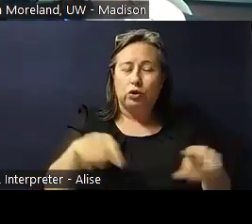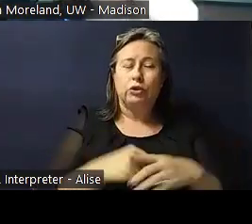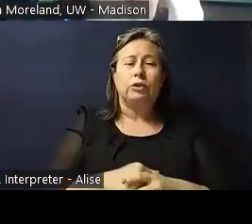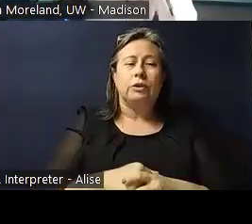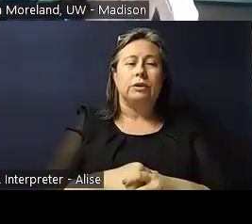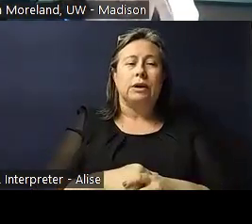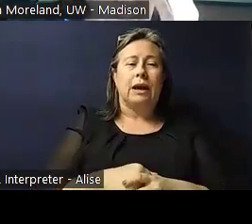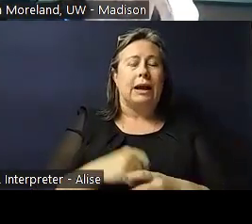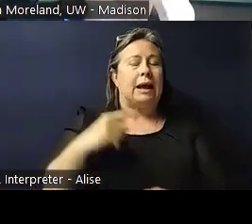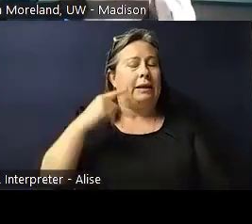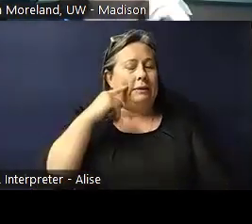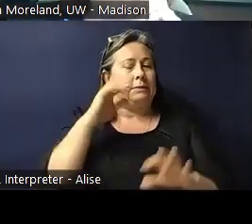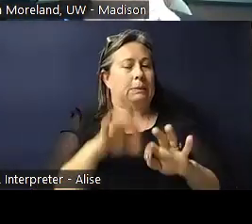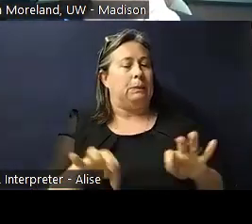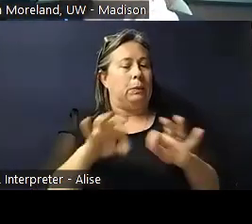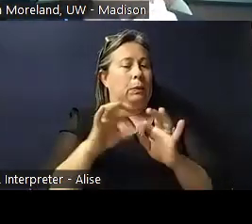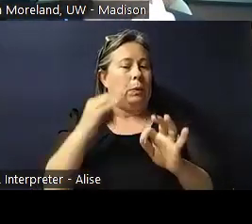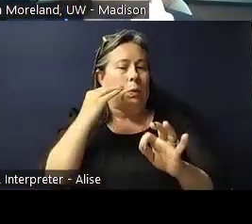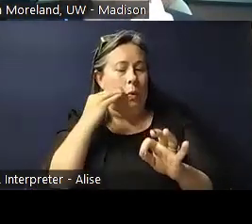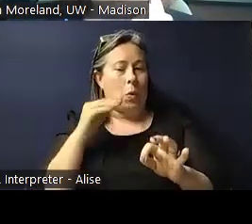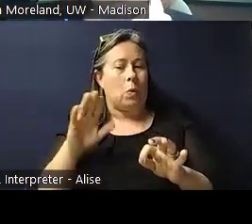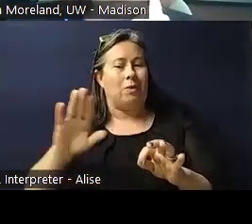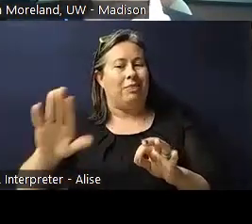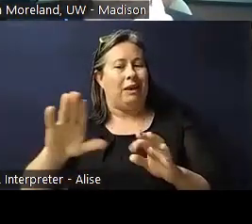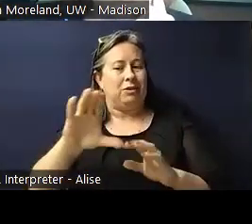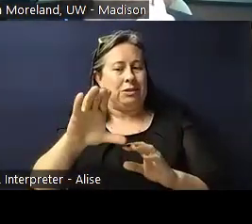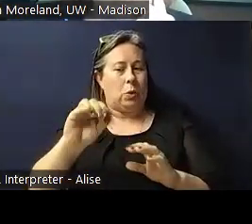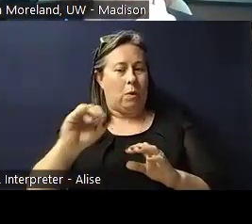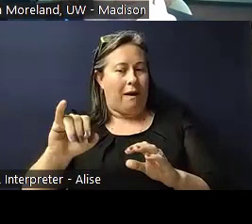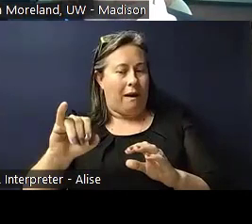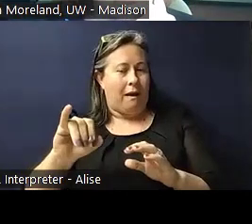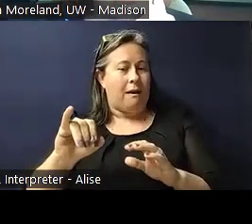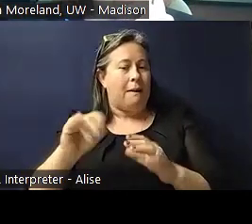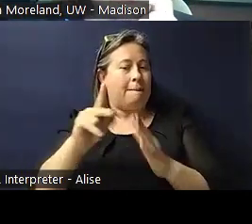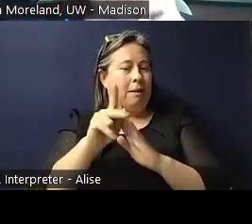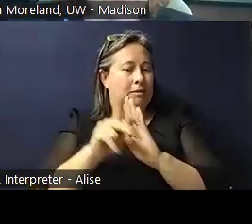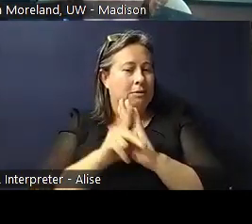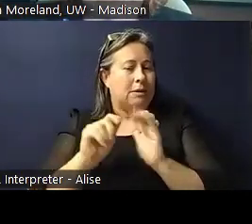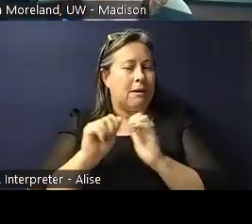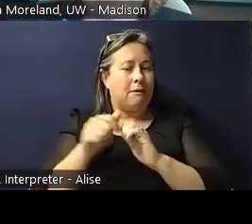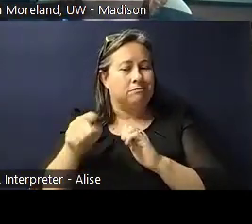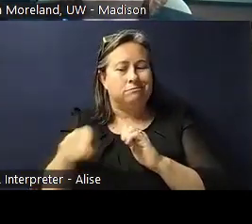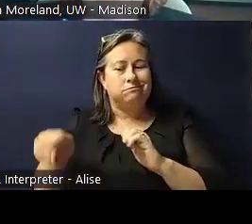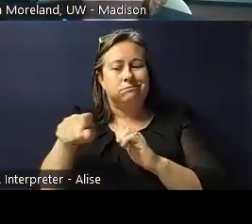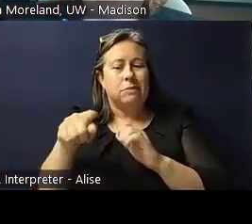what the other institution's COI policies might be and how they manage those. I agree with you, Missy.